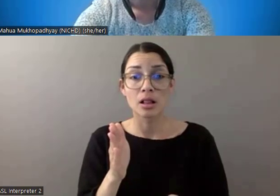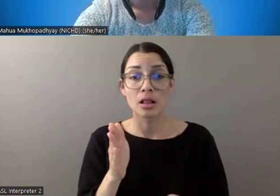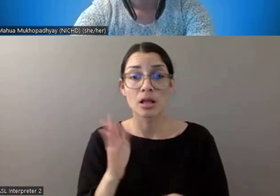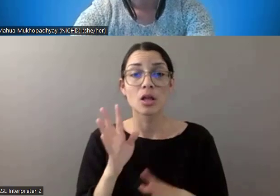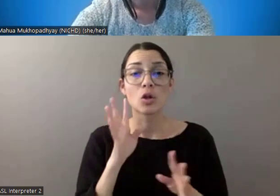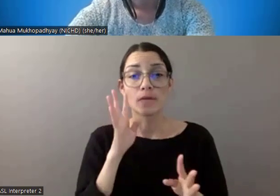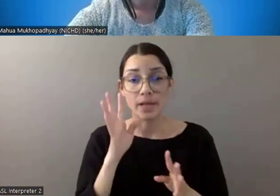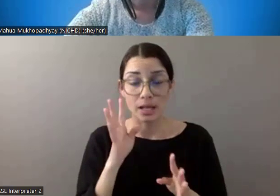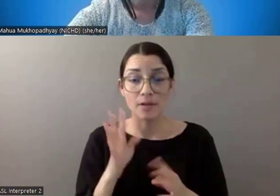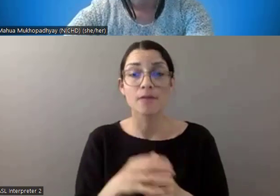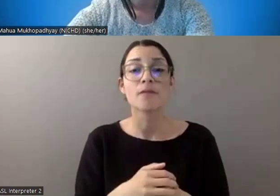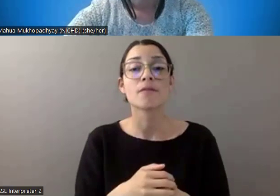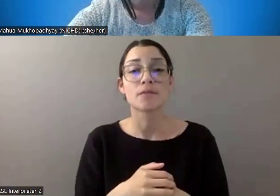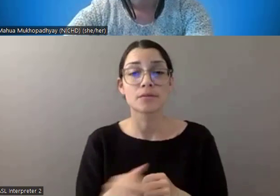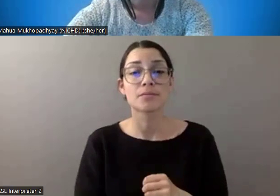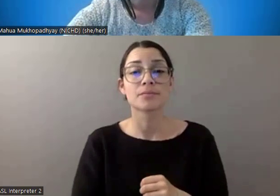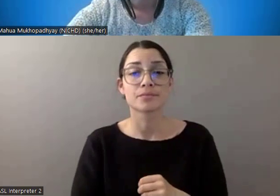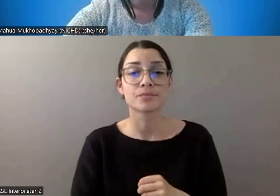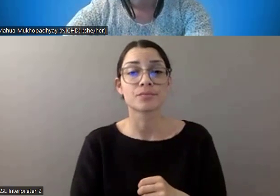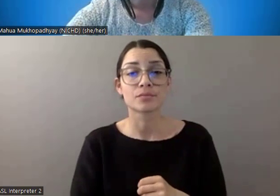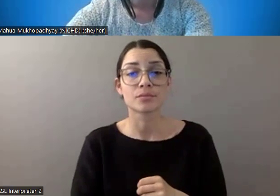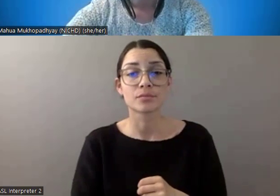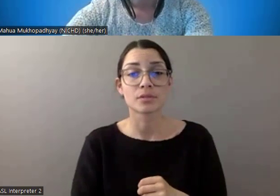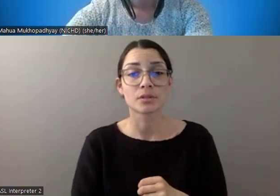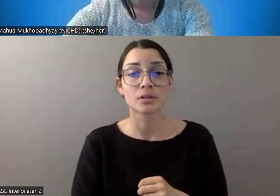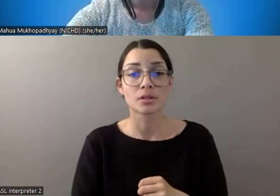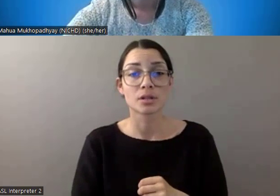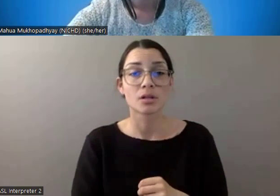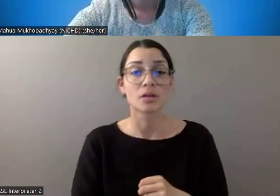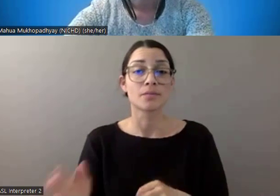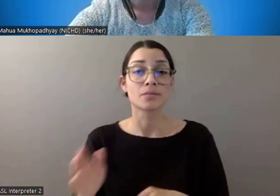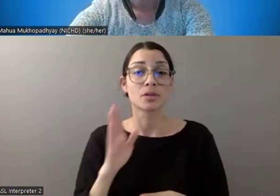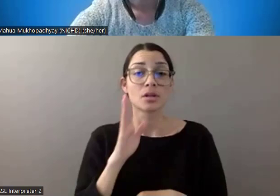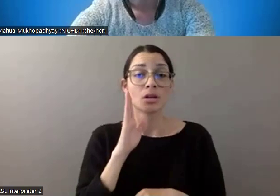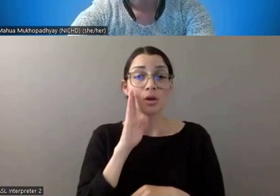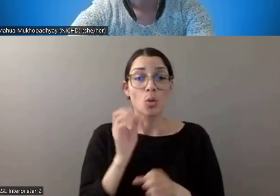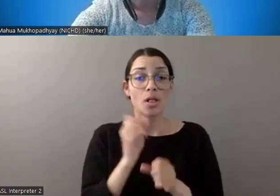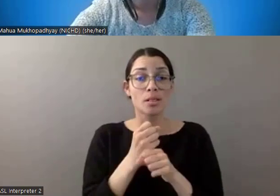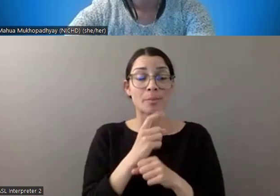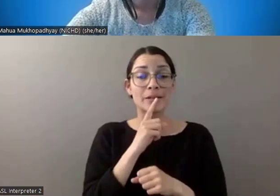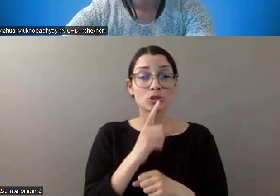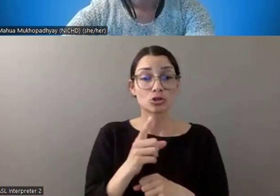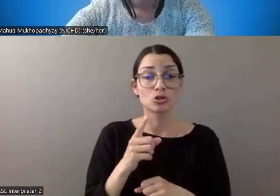whether there were reasoned and appropriate to accomplish the specific gains of the project,